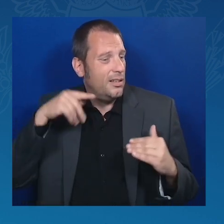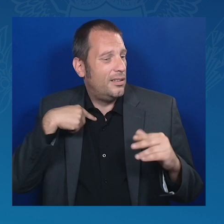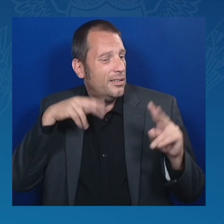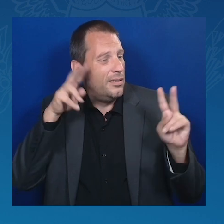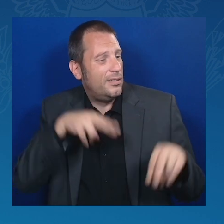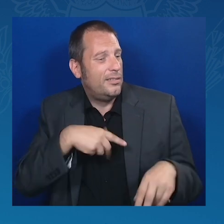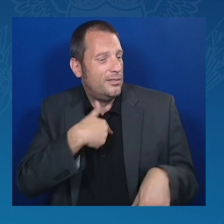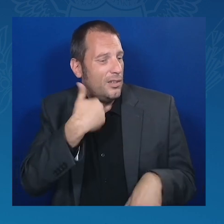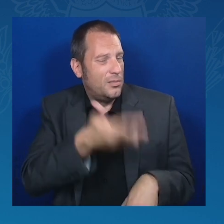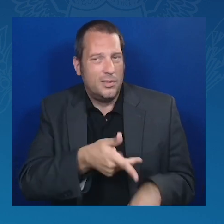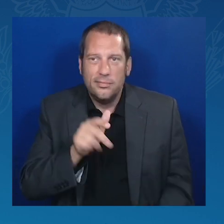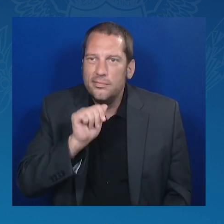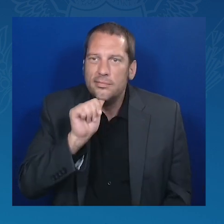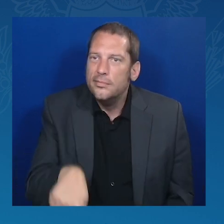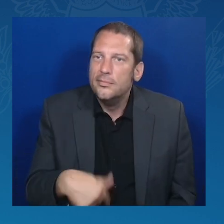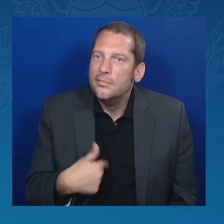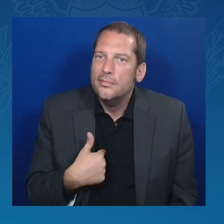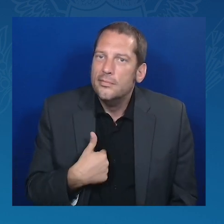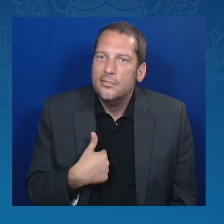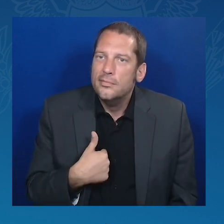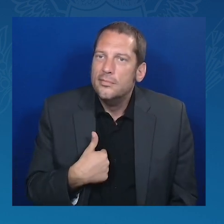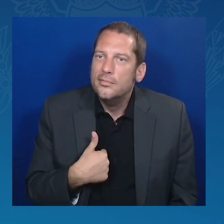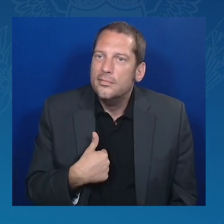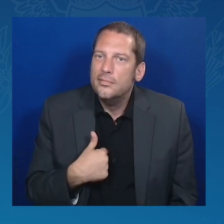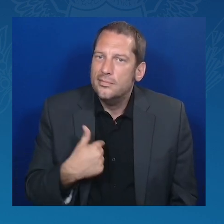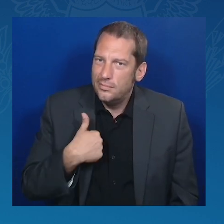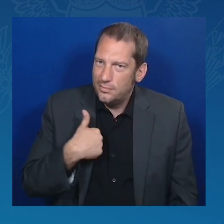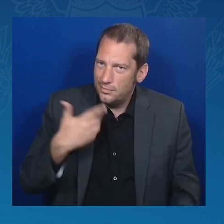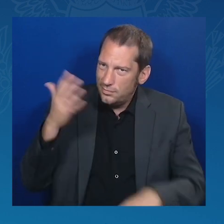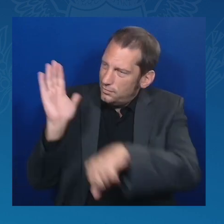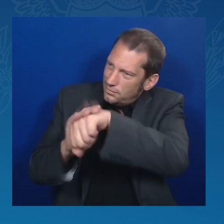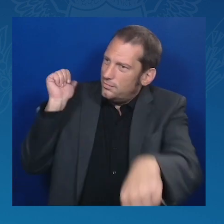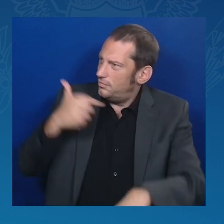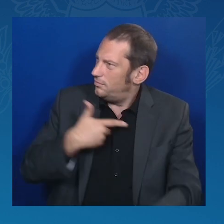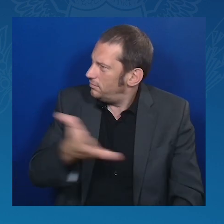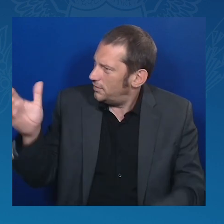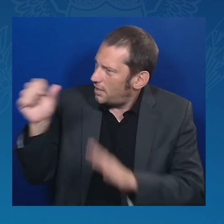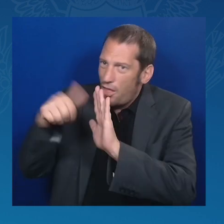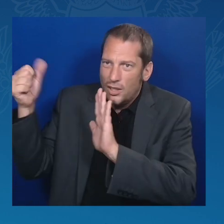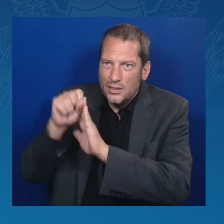have extended postpartum care front to a full year.